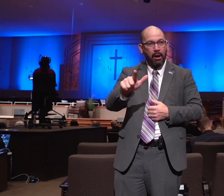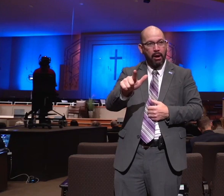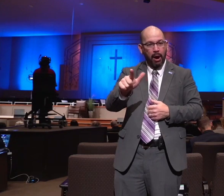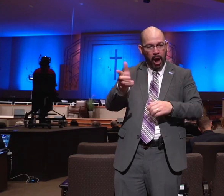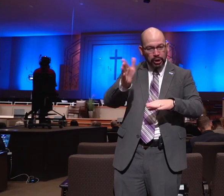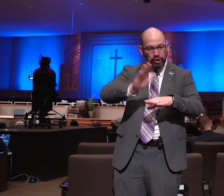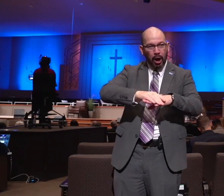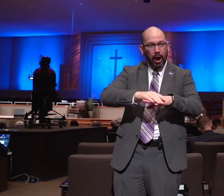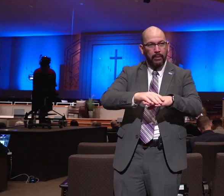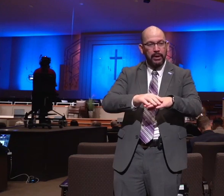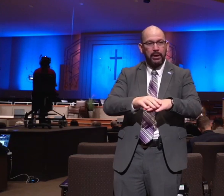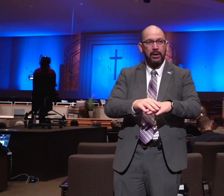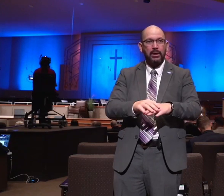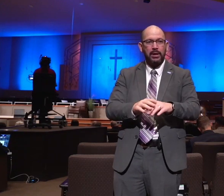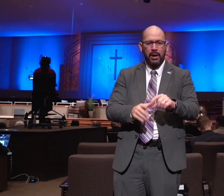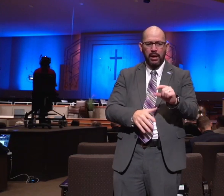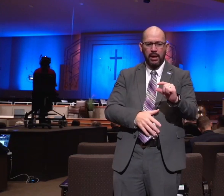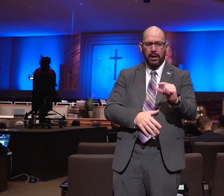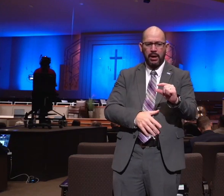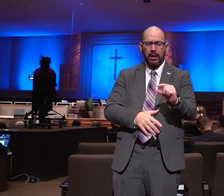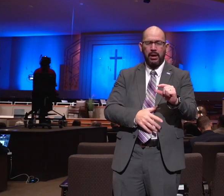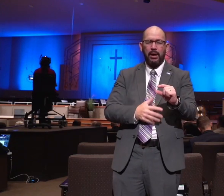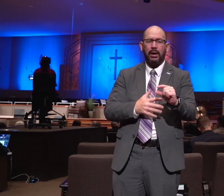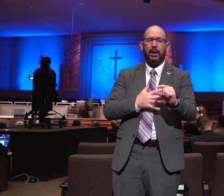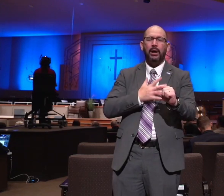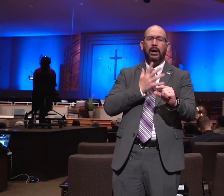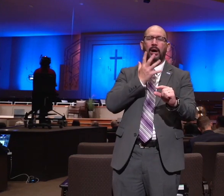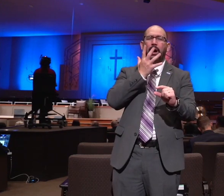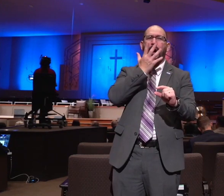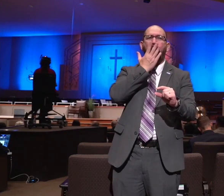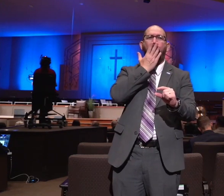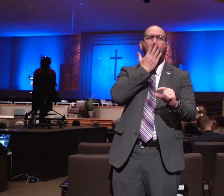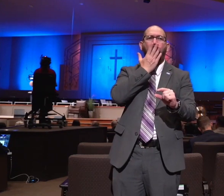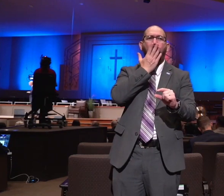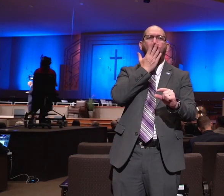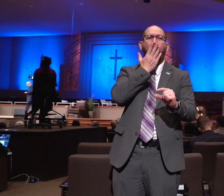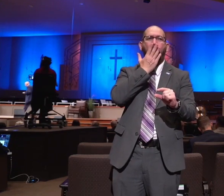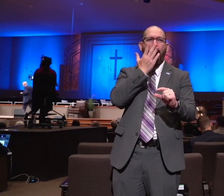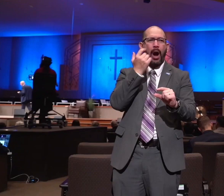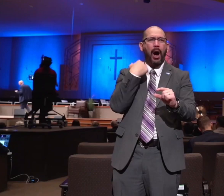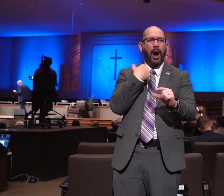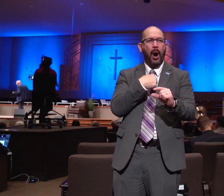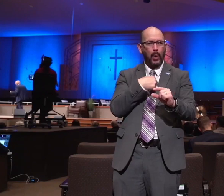wow